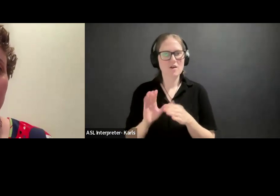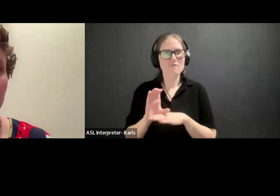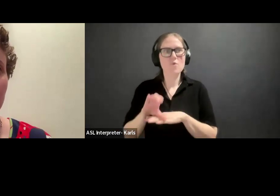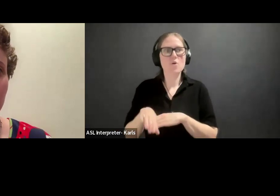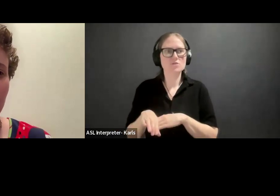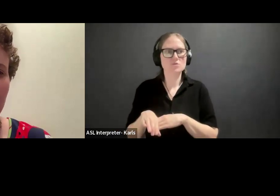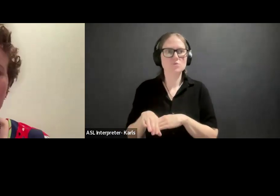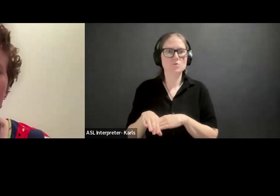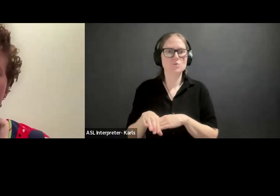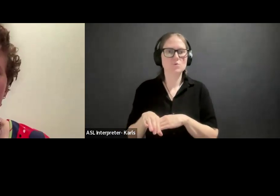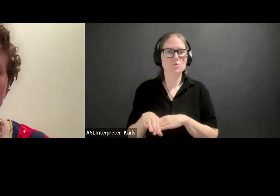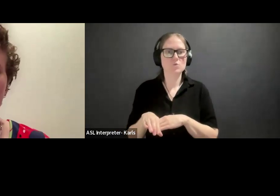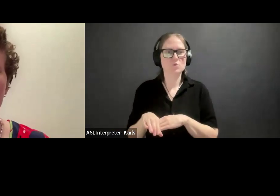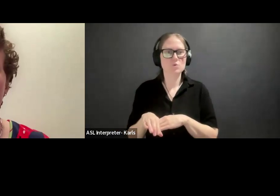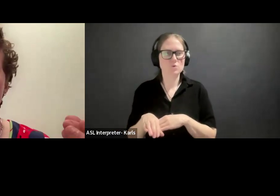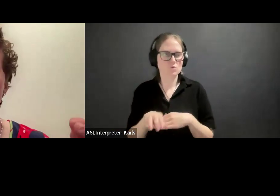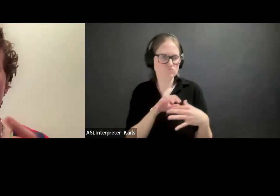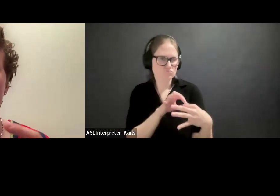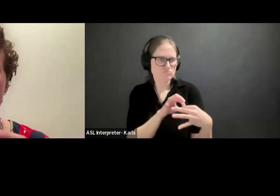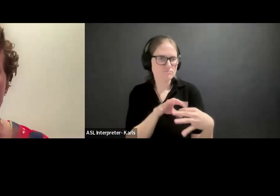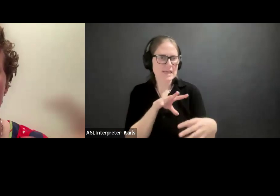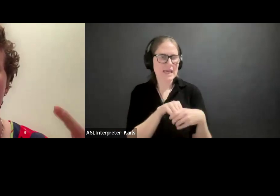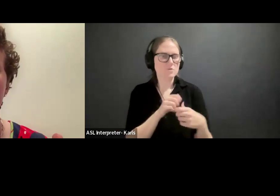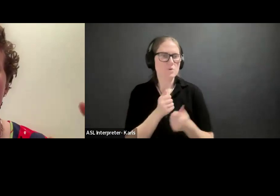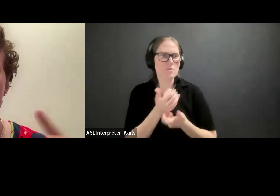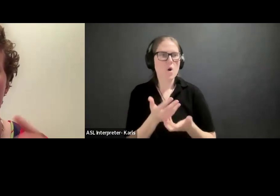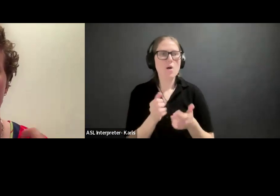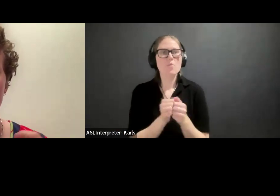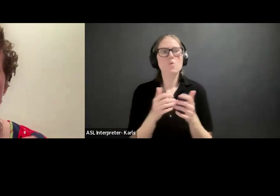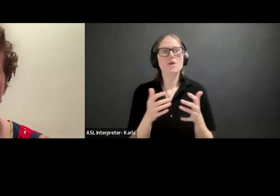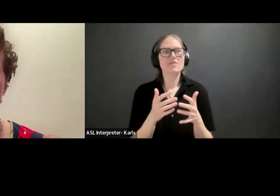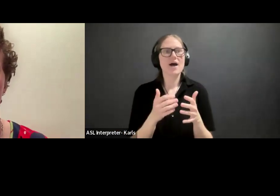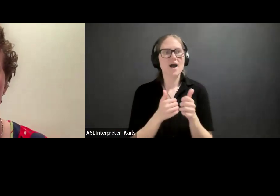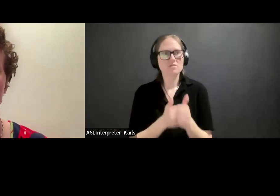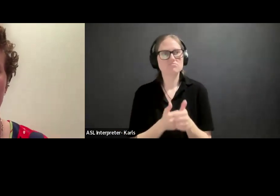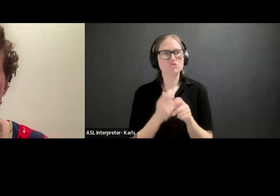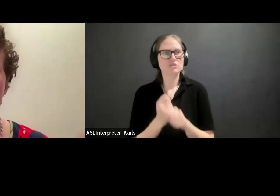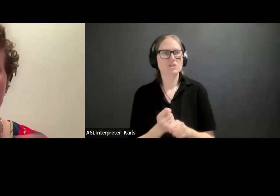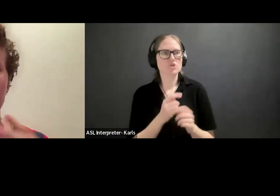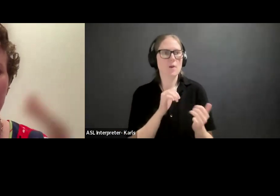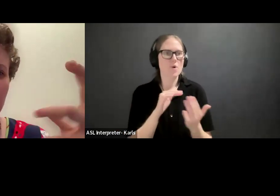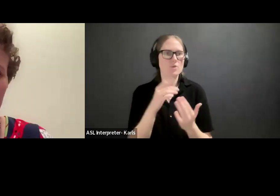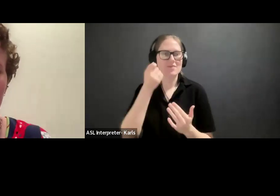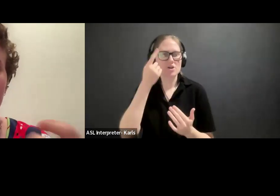engage with the poem without using traditional modes of understanding, um, such as interpretation, or, like, kind of